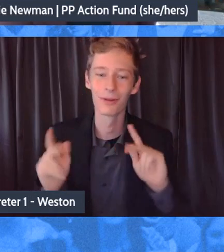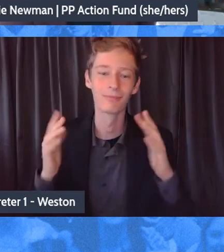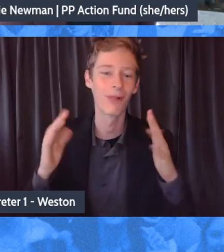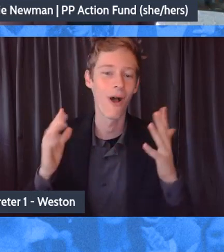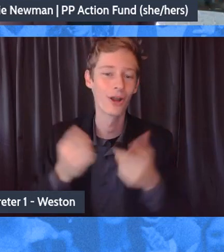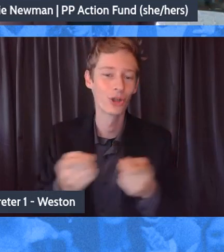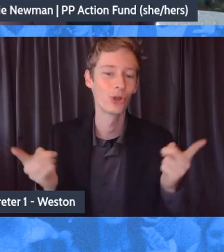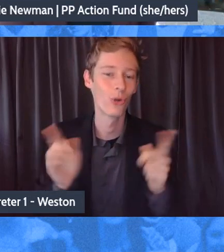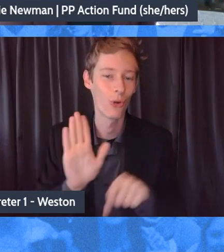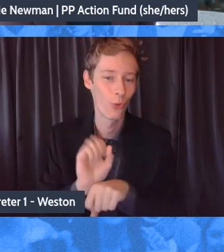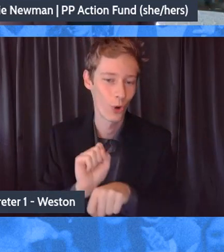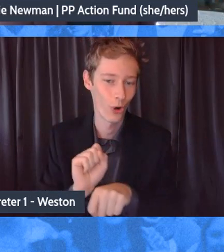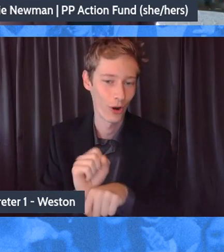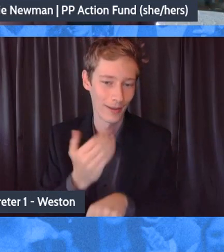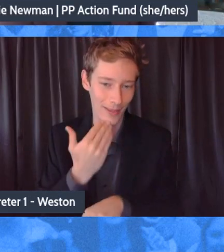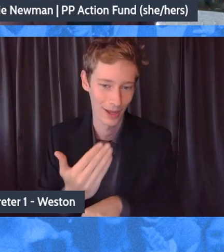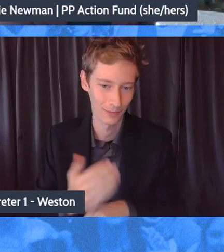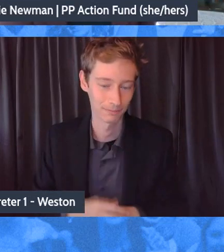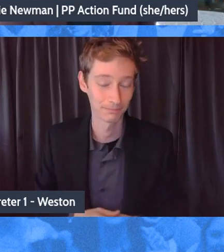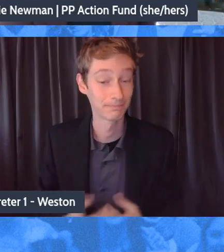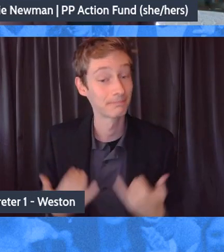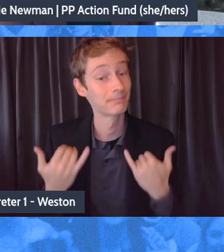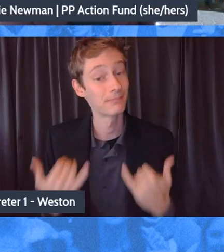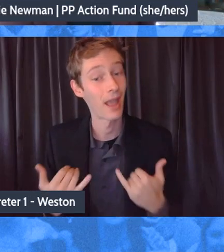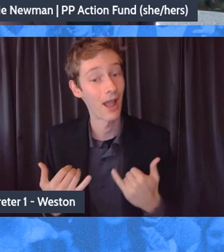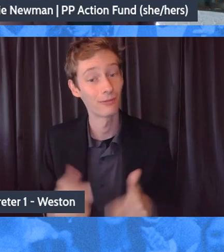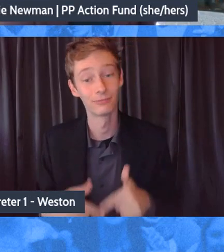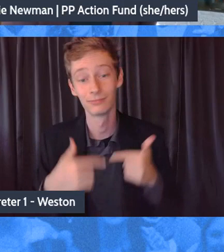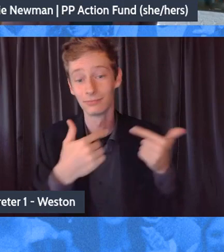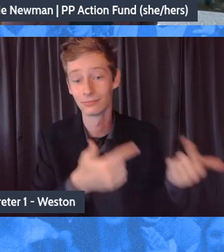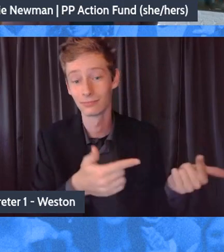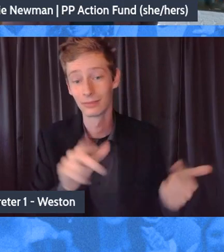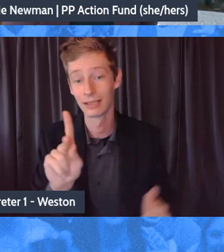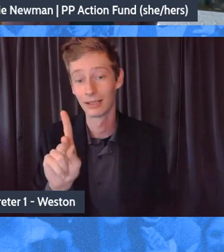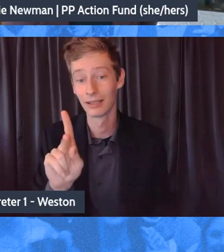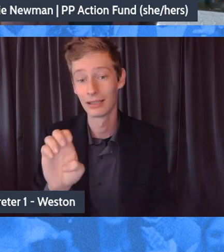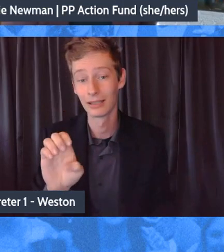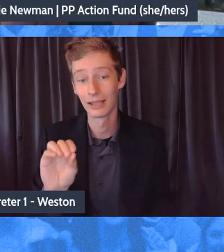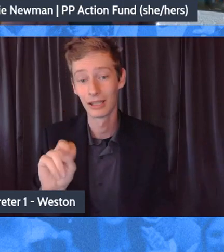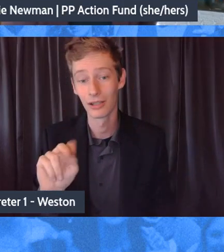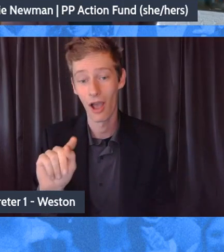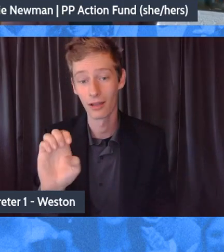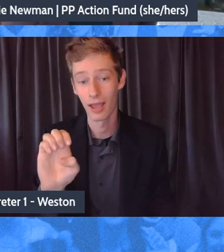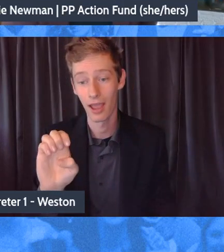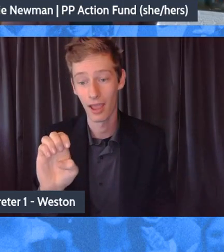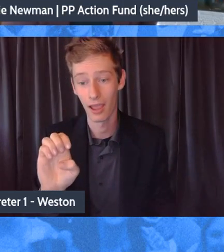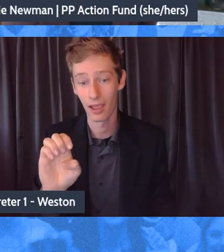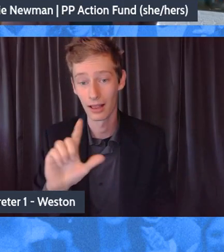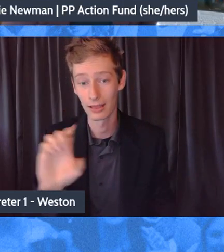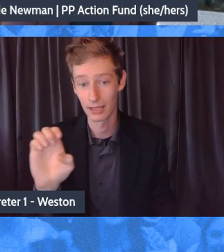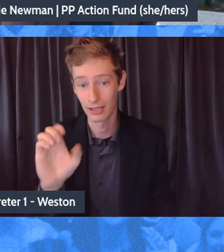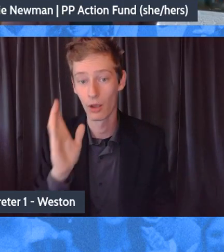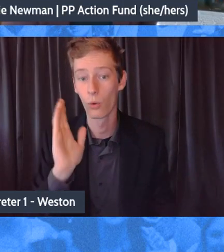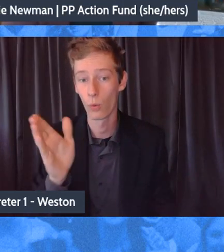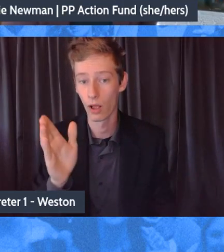And now, I'd like to turn it back to Keonte Lee, who will lead us into our next session. Keonte.